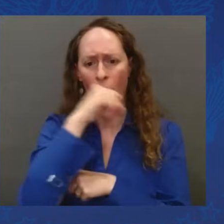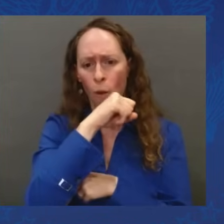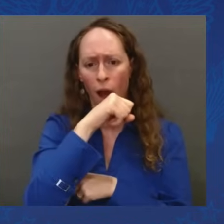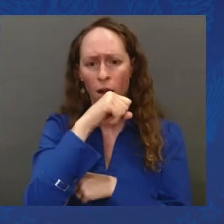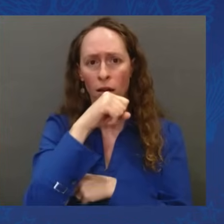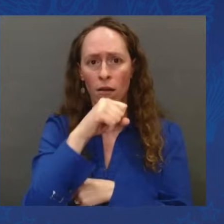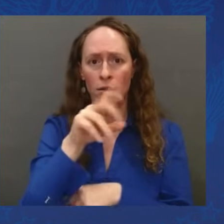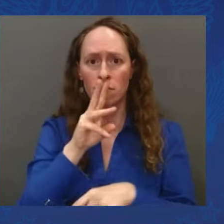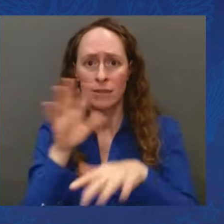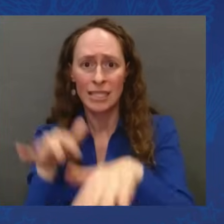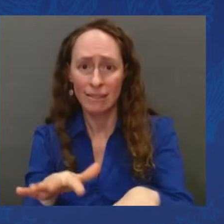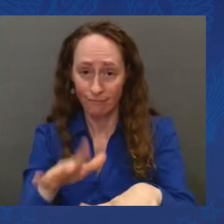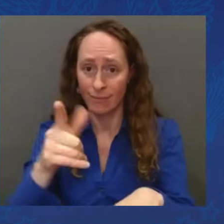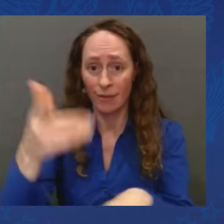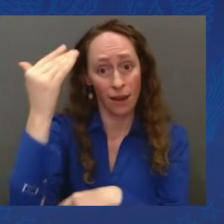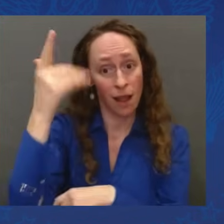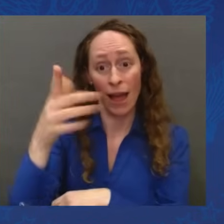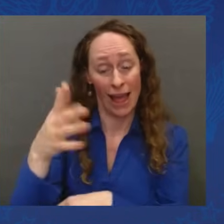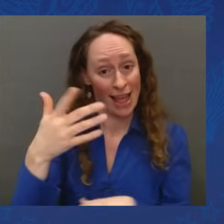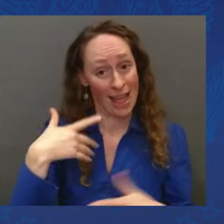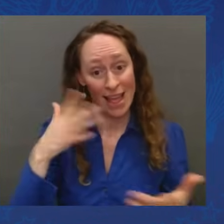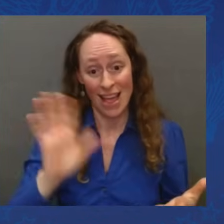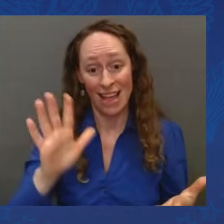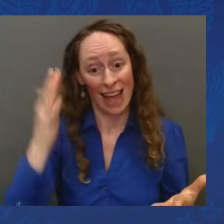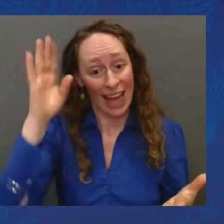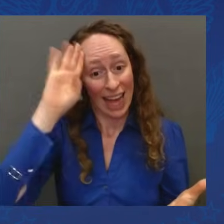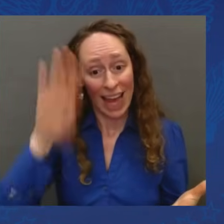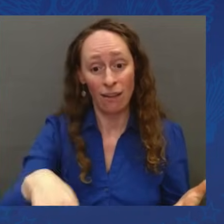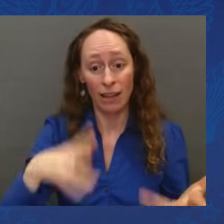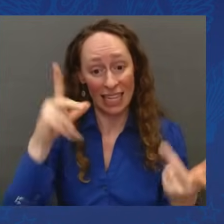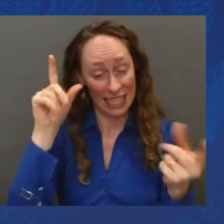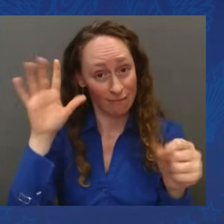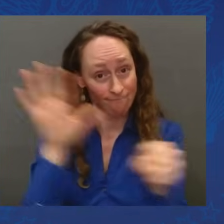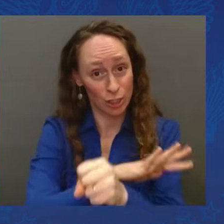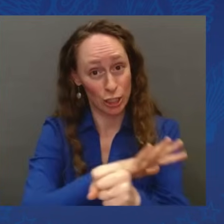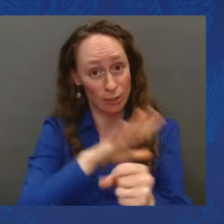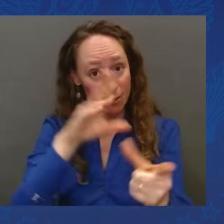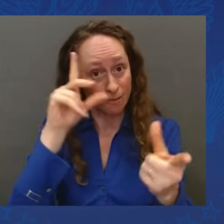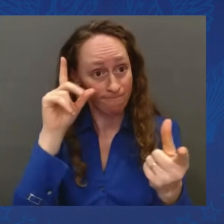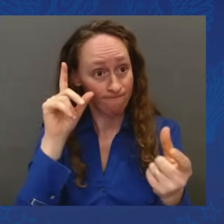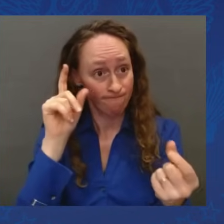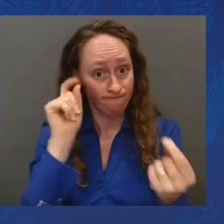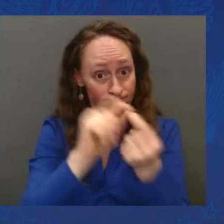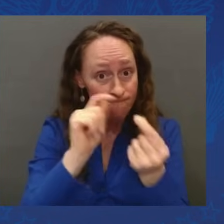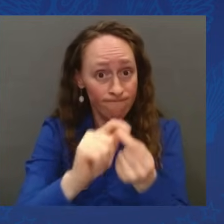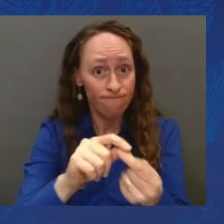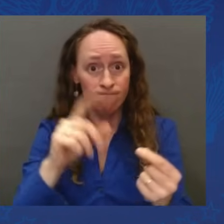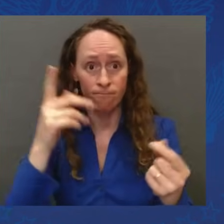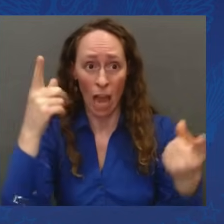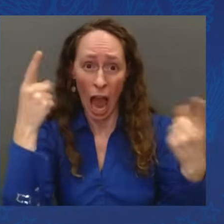that disadvantage American businesses and workers and that we'll continue to address them. And I named what I thought a number of those were.